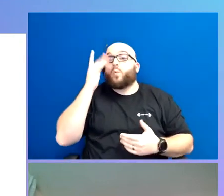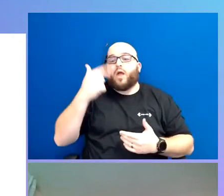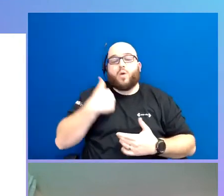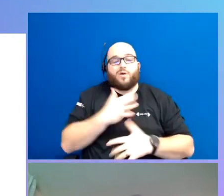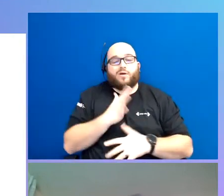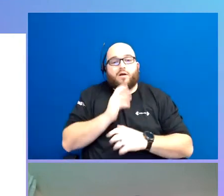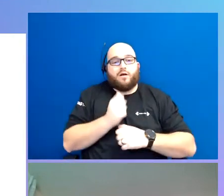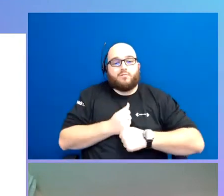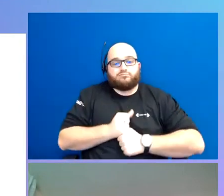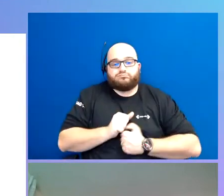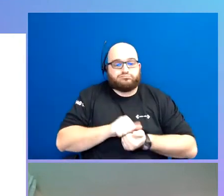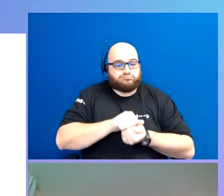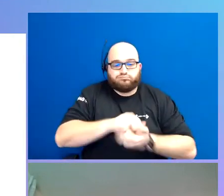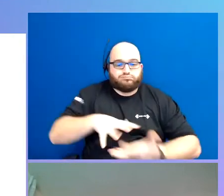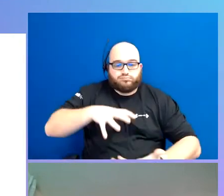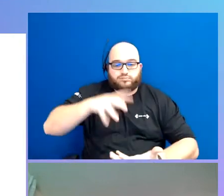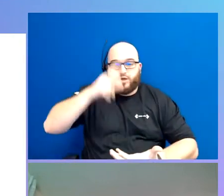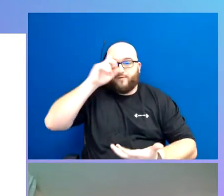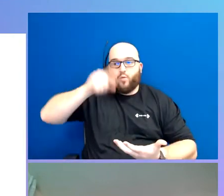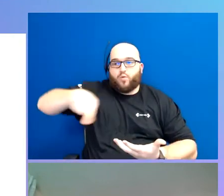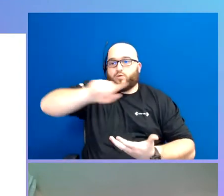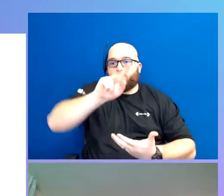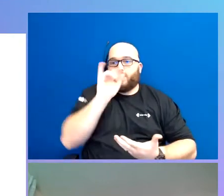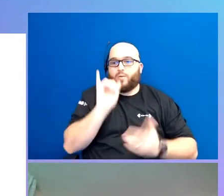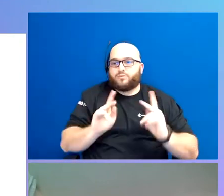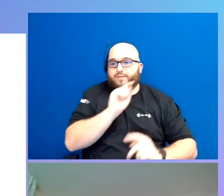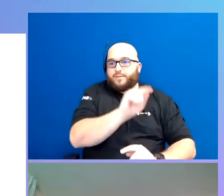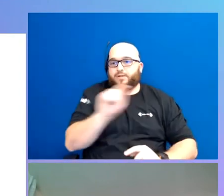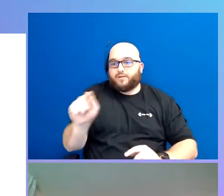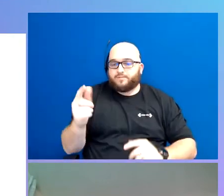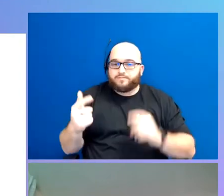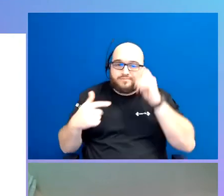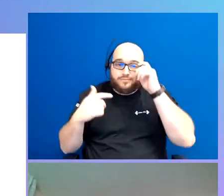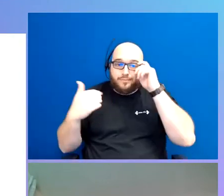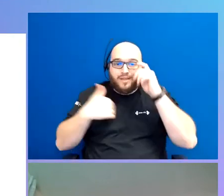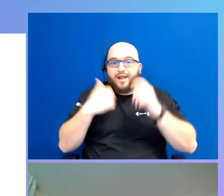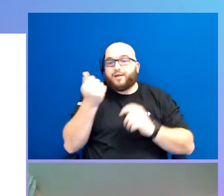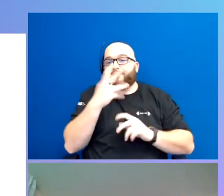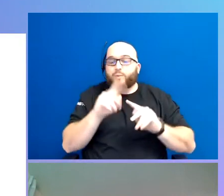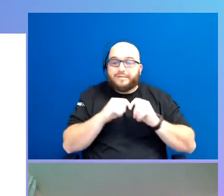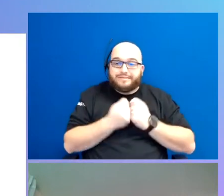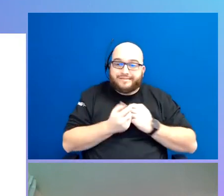Uh, but also, uh, there were a